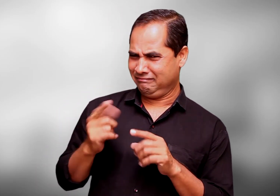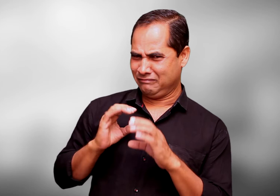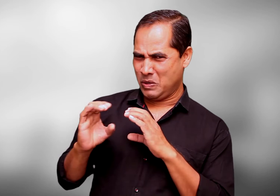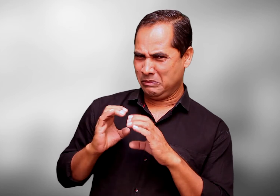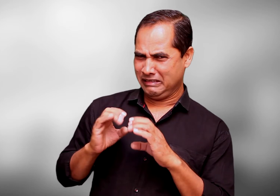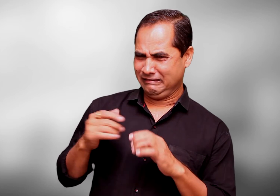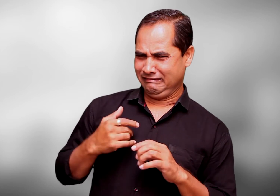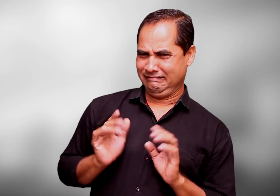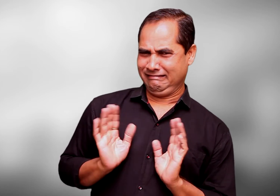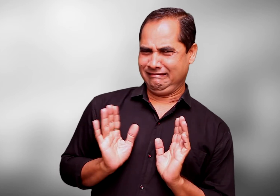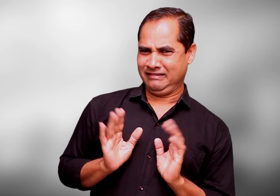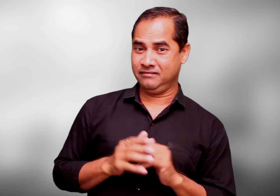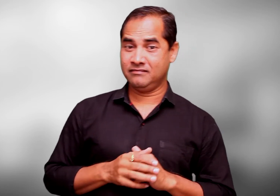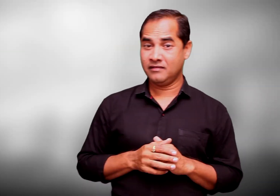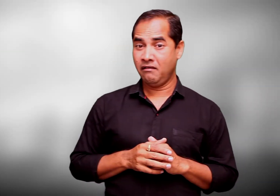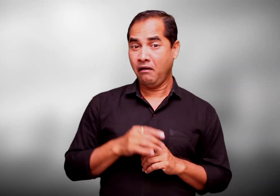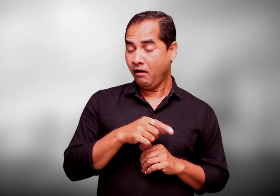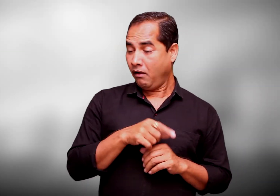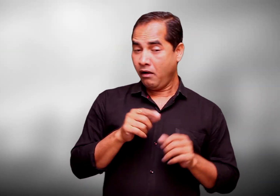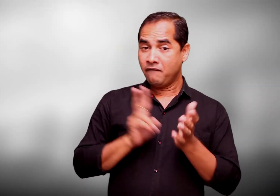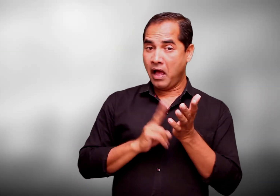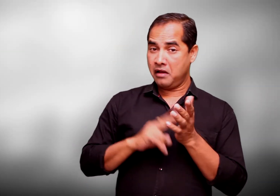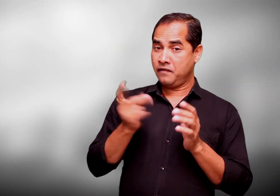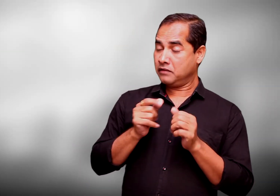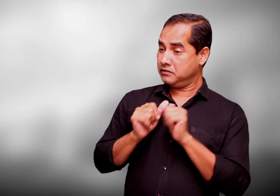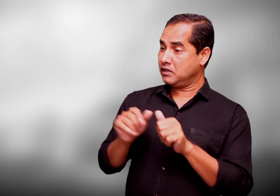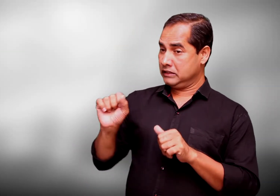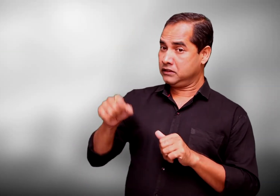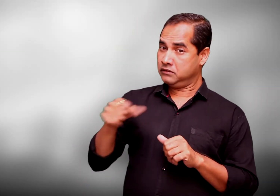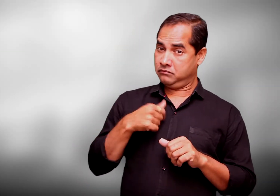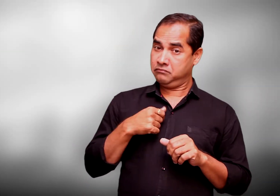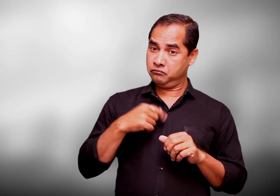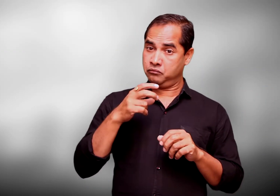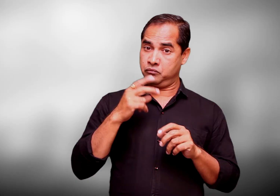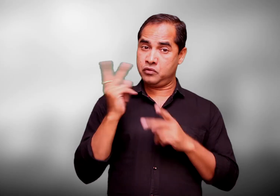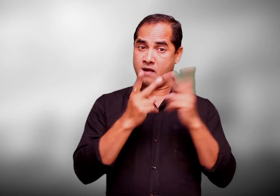sociable with such a person) 'Yes I am travelling alone'